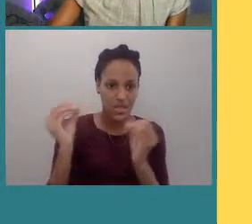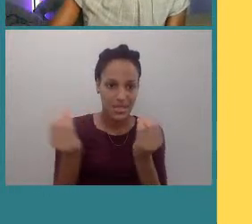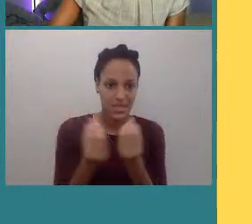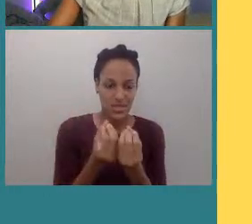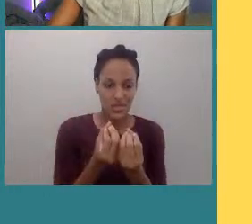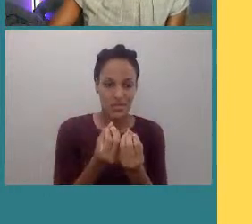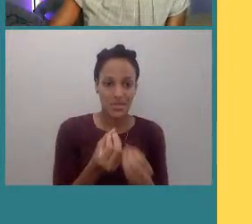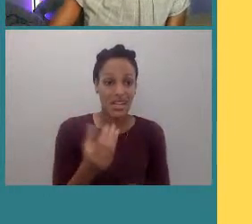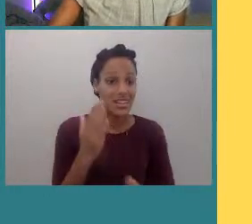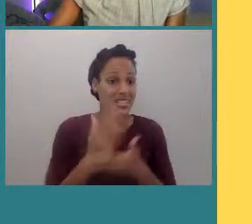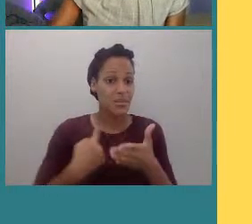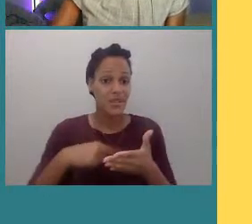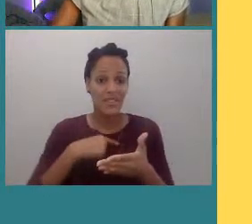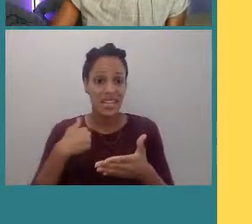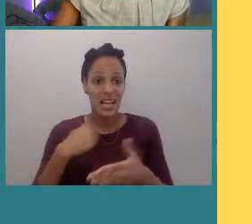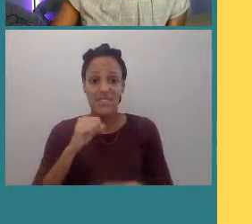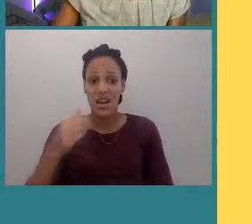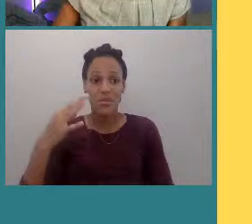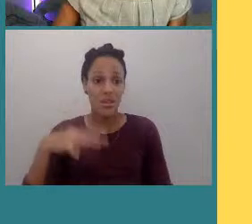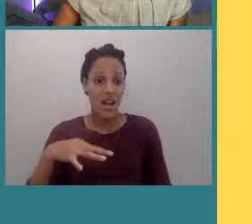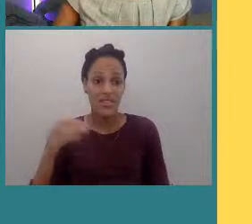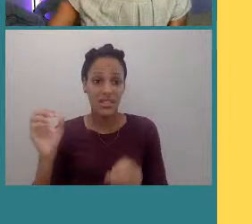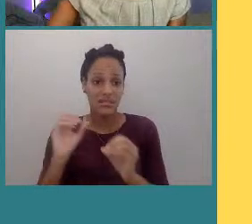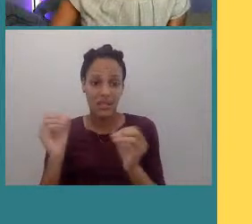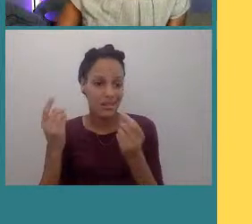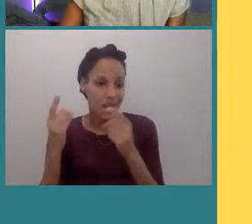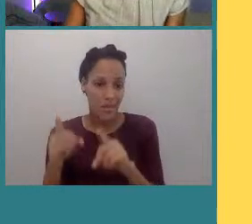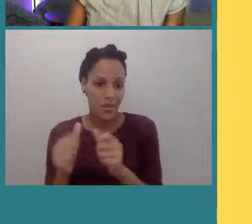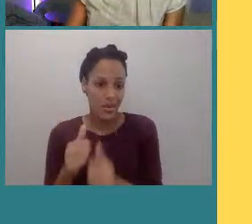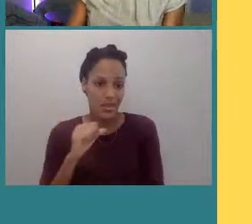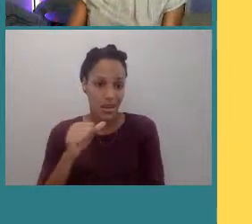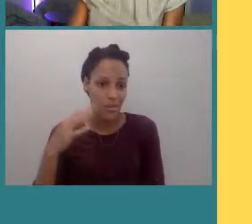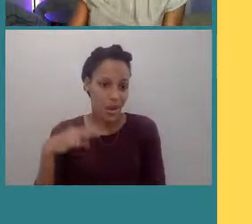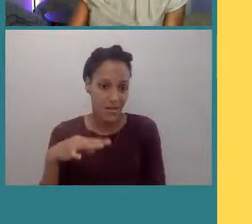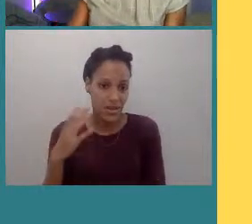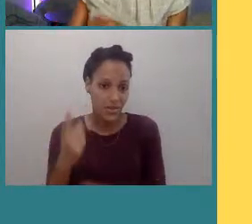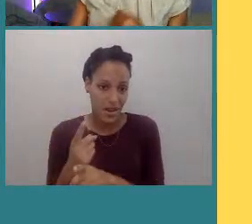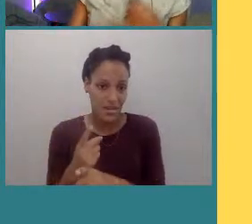money on anyway? And so again it comes down to two things: people you spend your money on and places